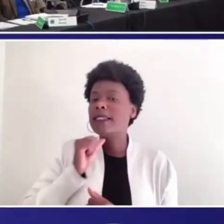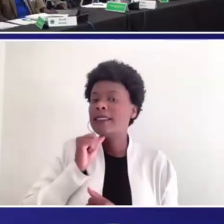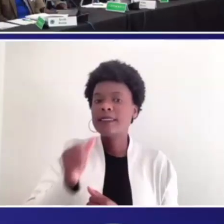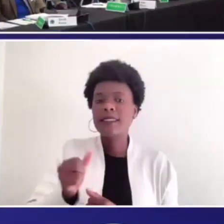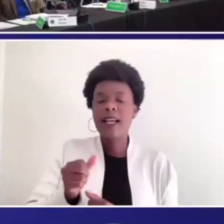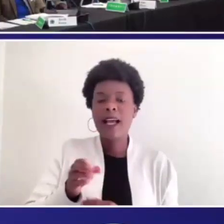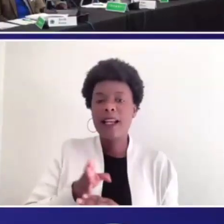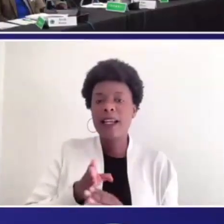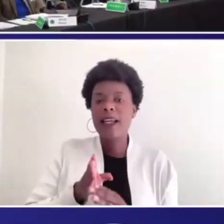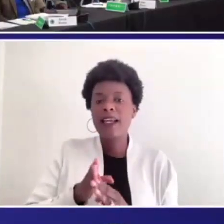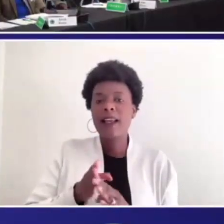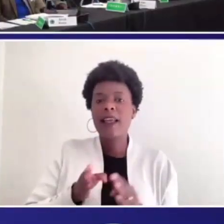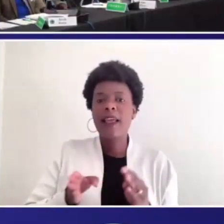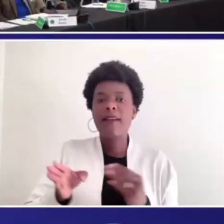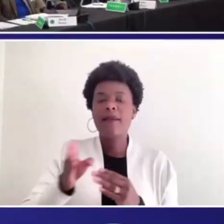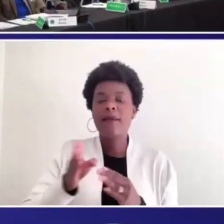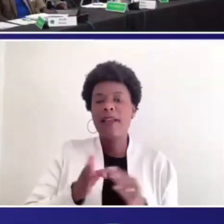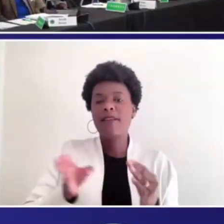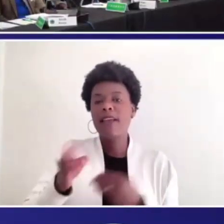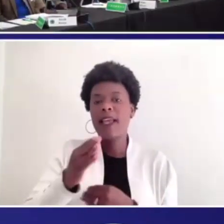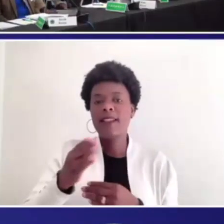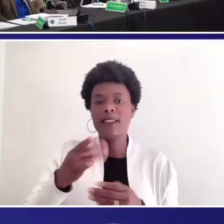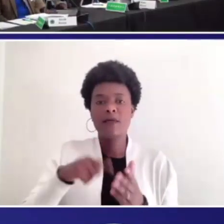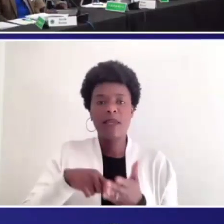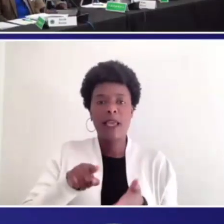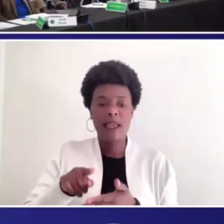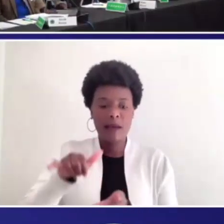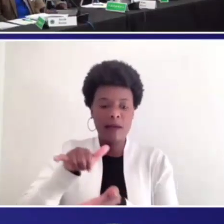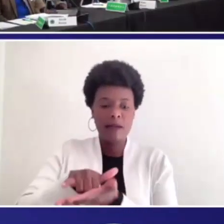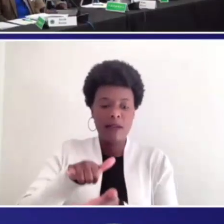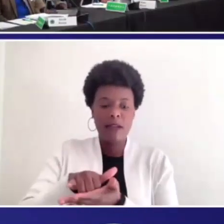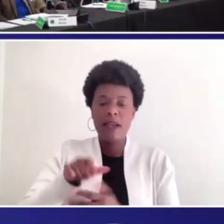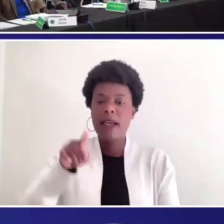and it cannot be an advance payment based on this definition here.